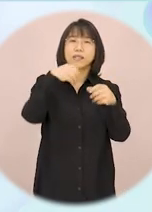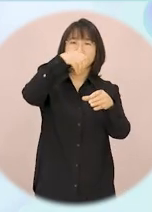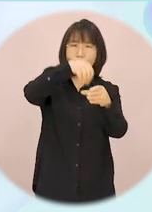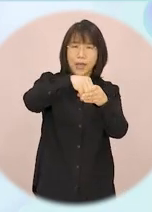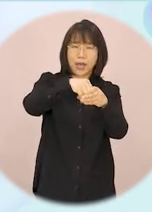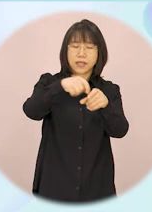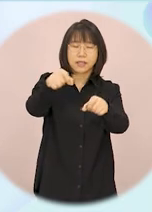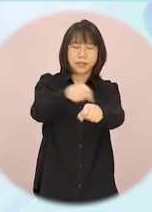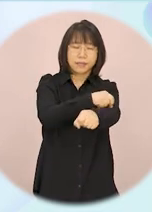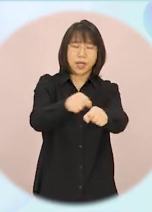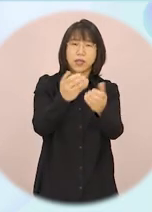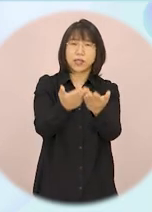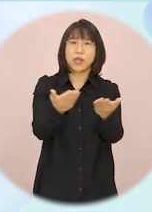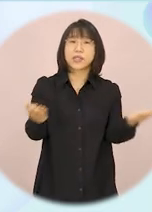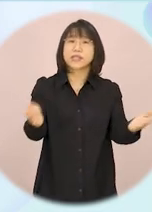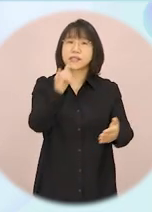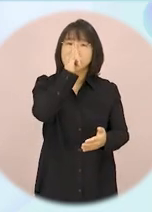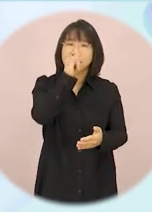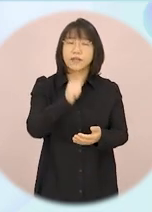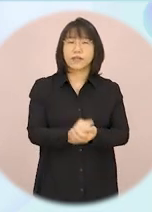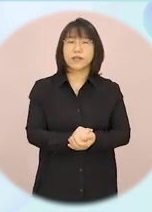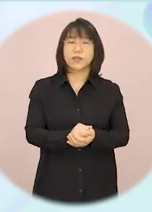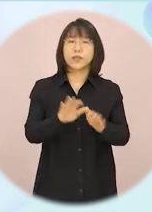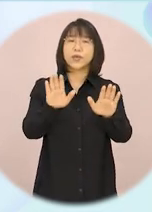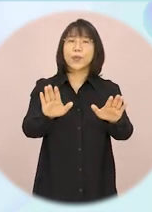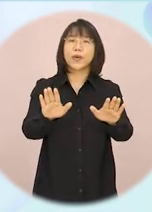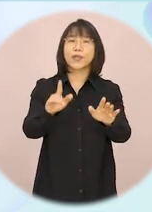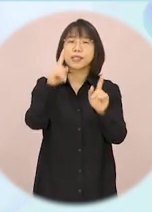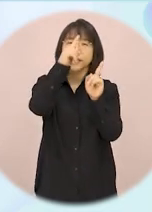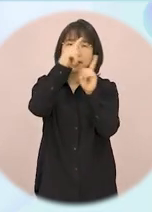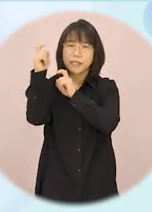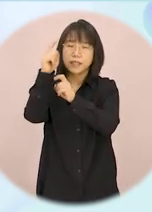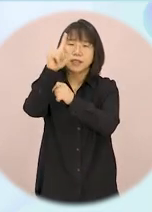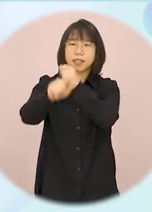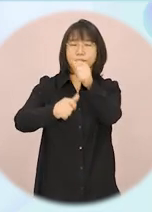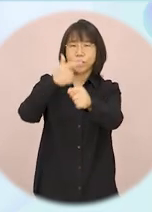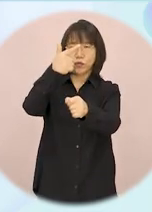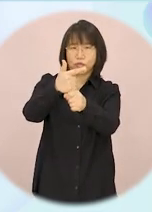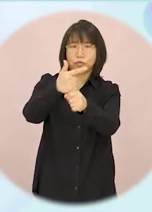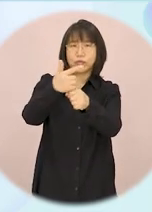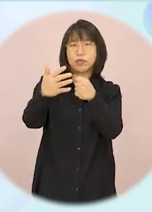This exhibition is a special exhibition for the 16th anniversary of the museum's opening